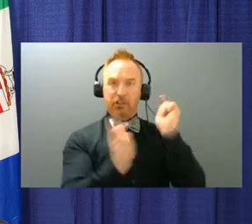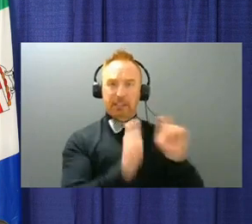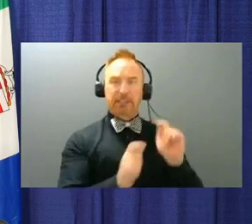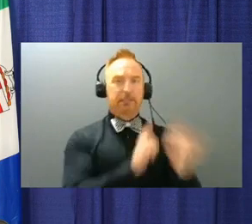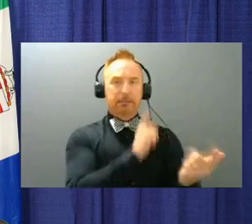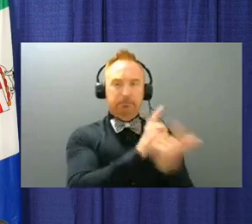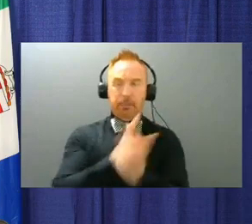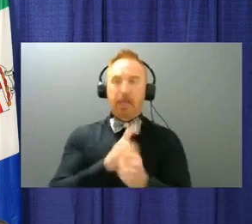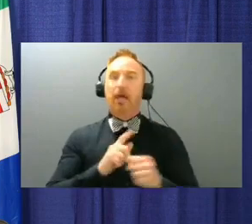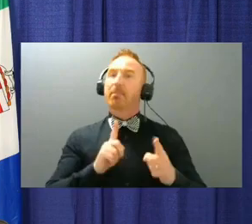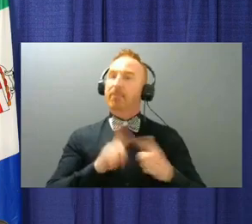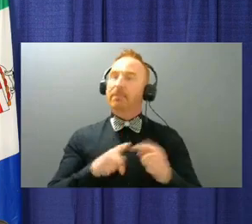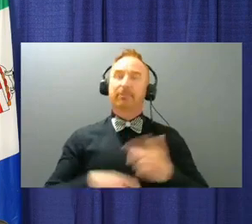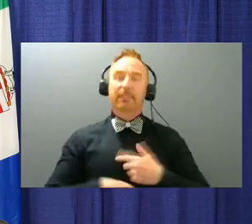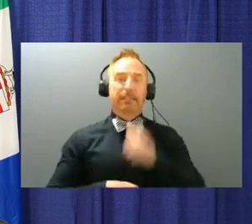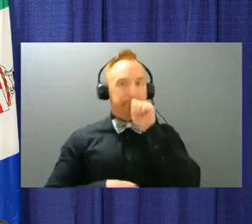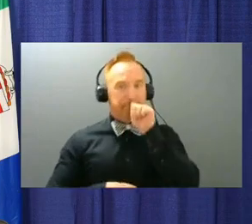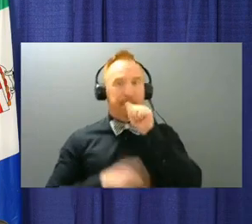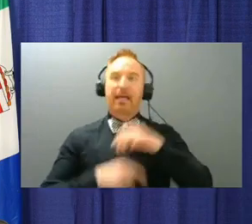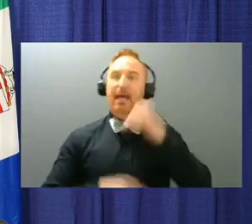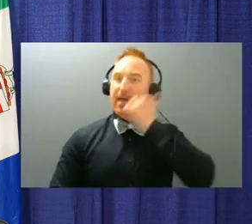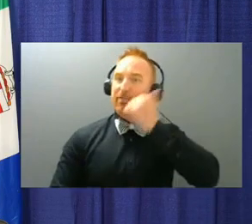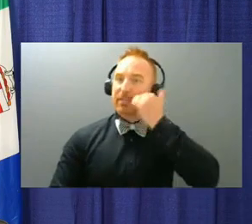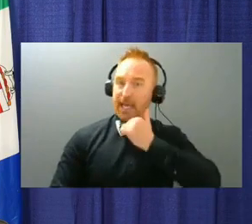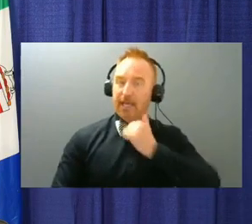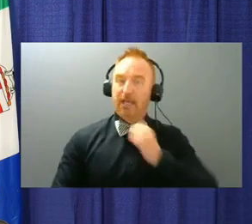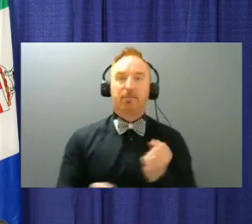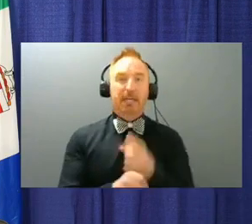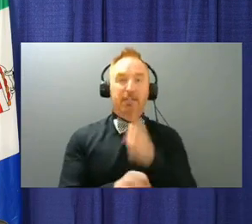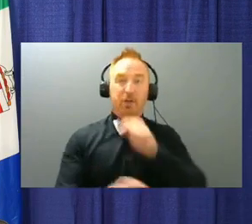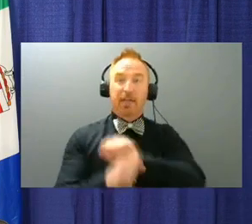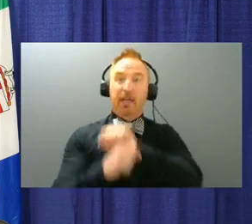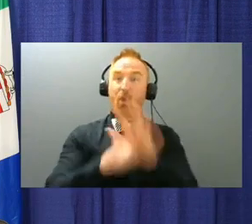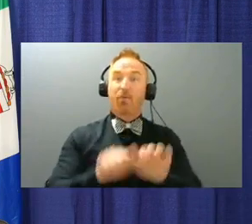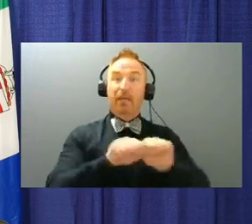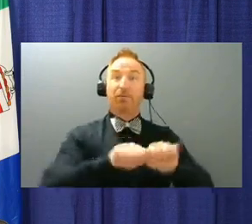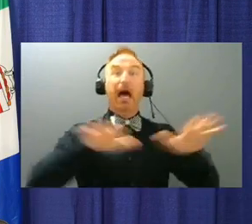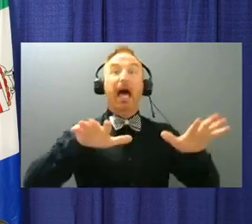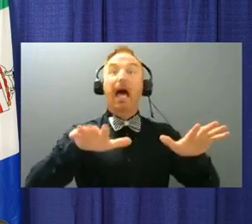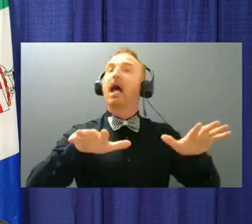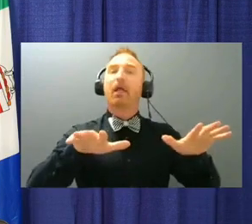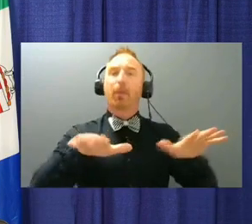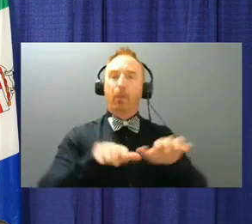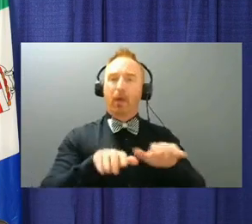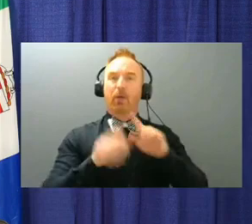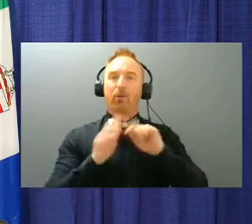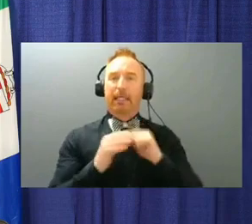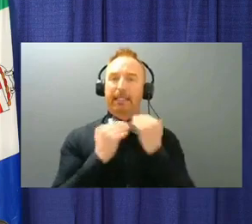sacrifices every day to help reduce the spread of COVID-19 and to keep us all safe and I